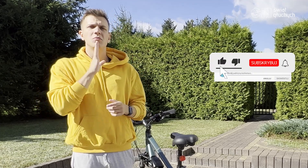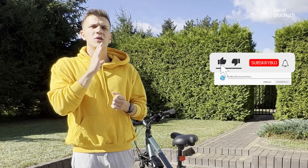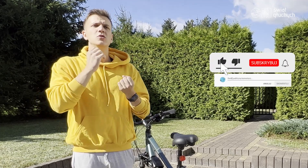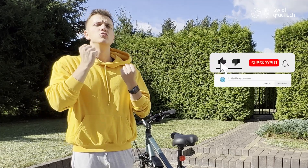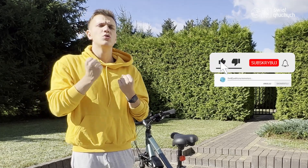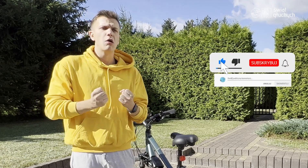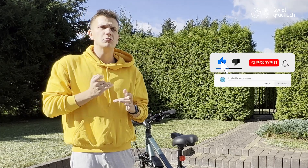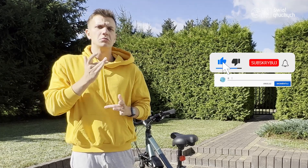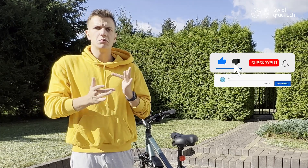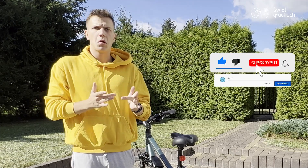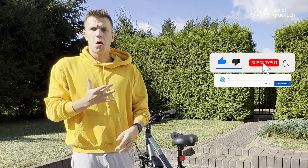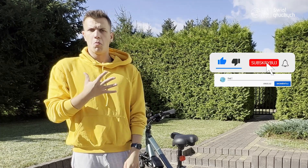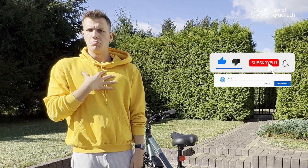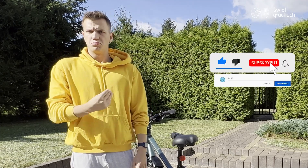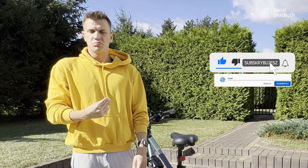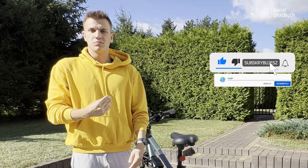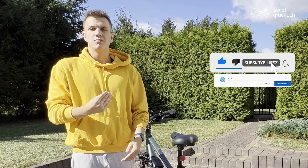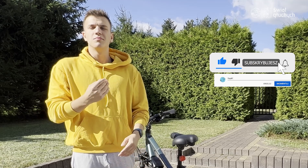so that you do not feel the weight of the bike.